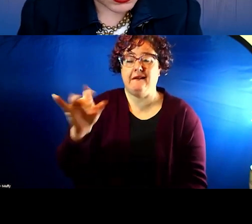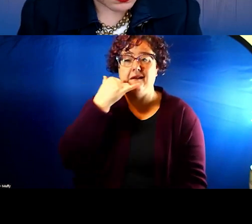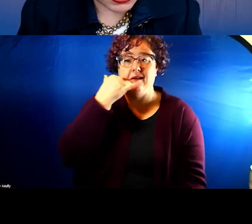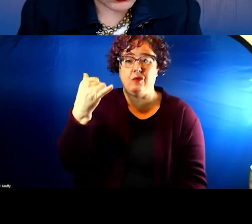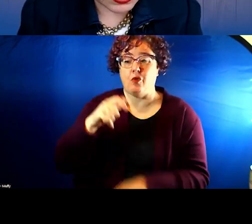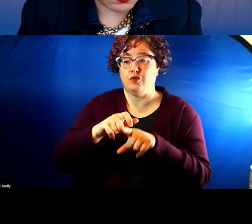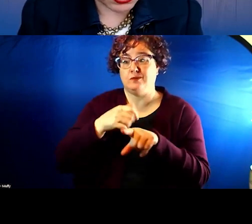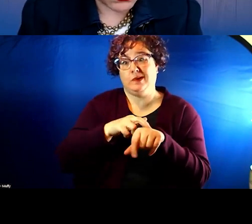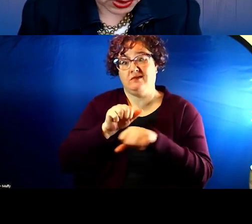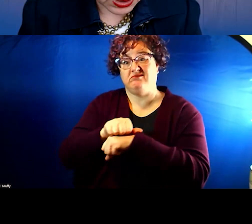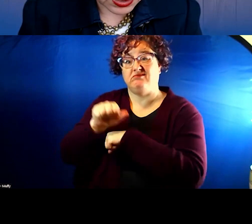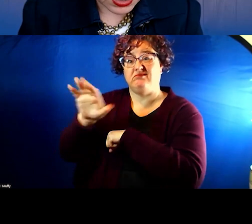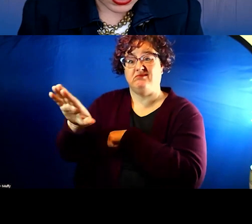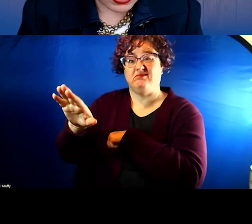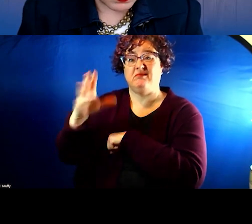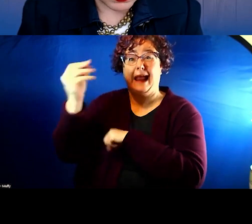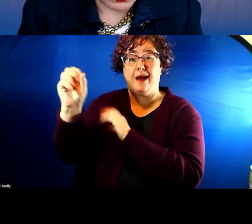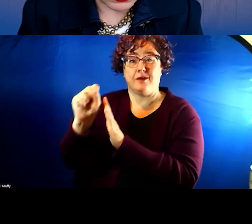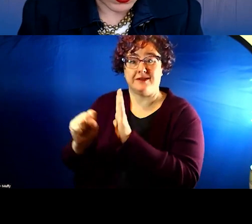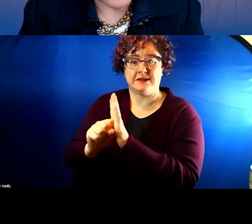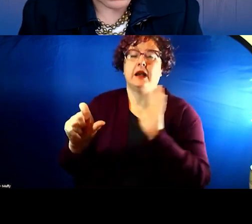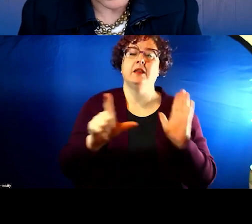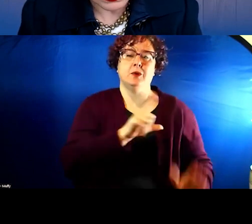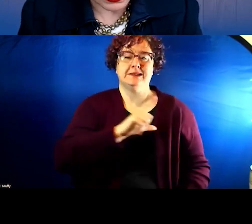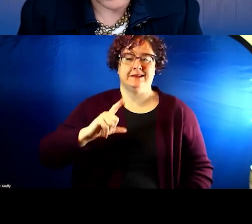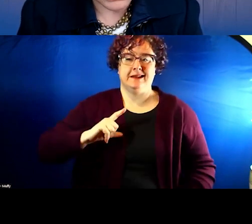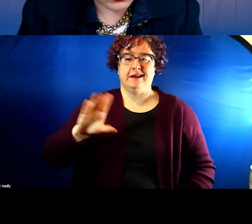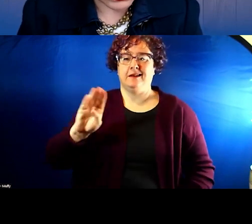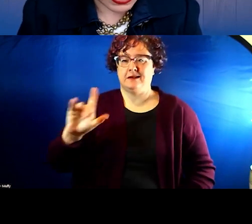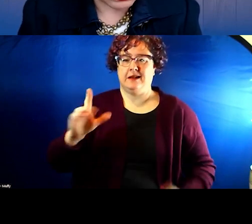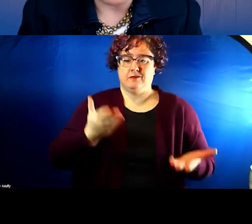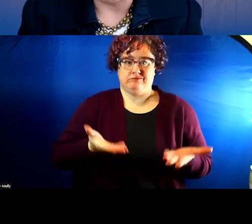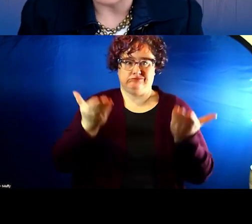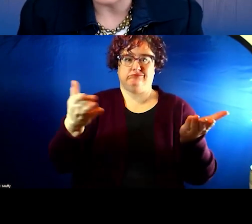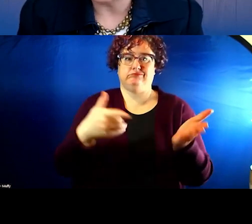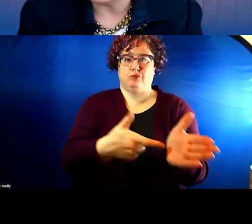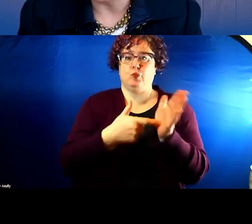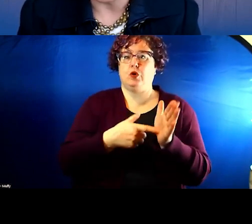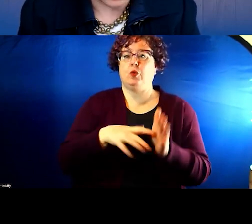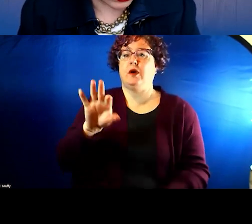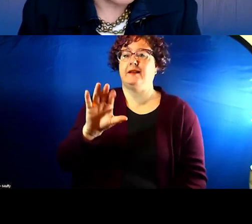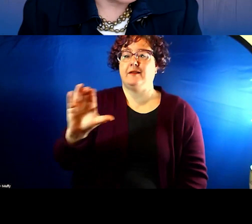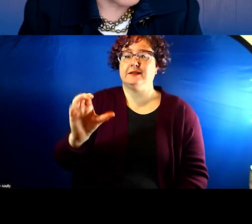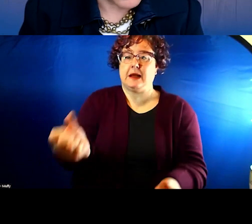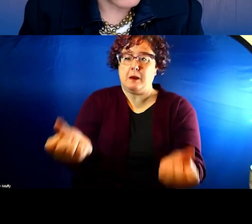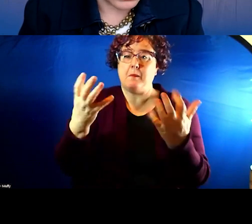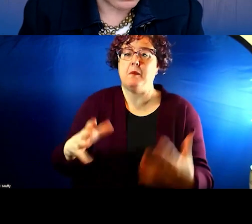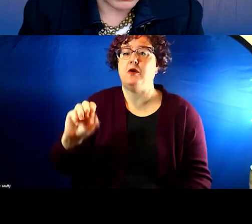THIS IS LEGISLATION THAT REQUIRES THE FCC TO ESTABLISH MULTI-STAKEHOLDER COMMITTEES